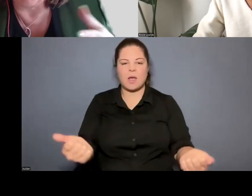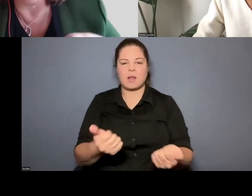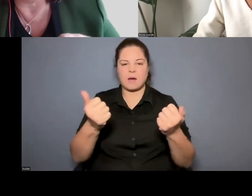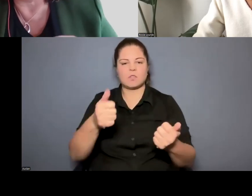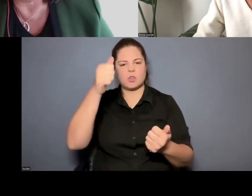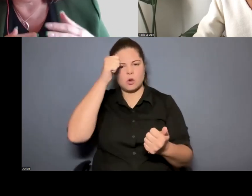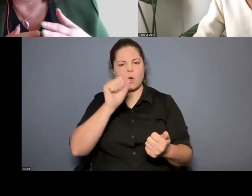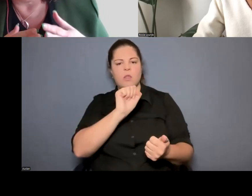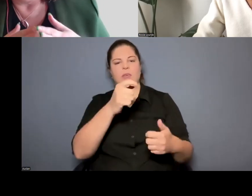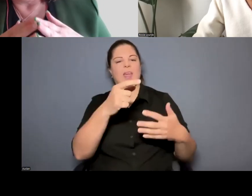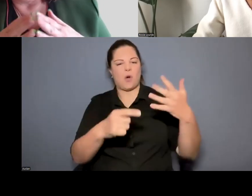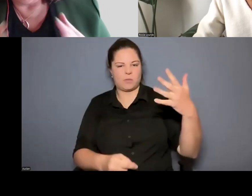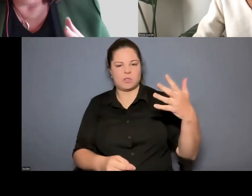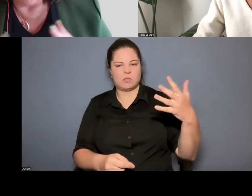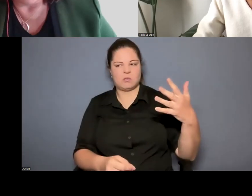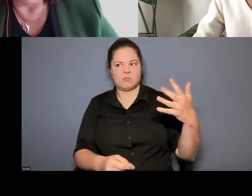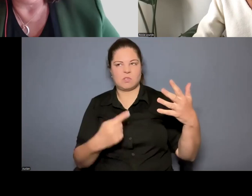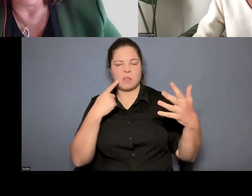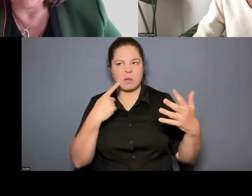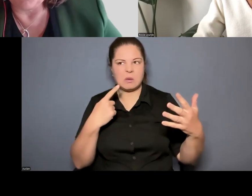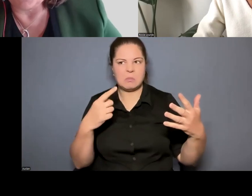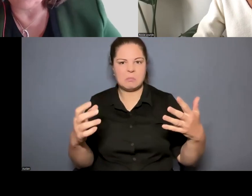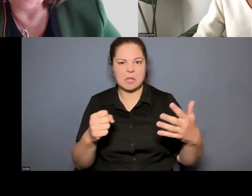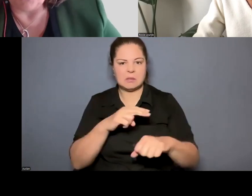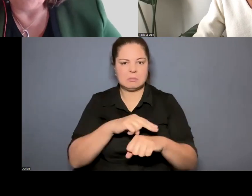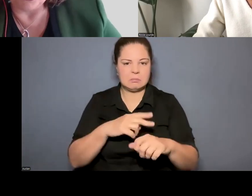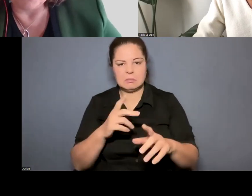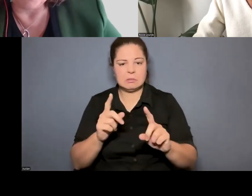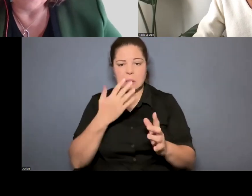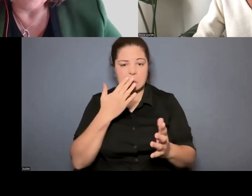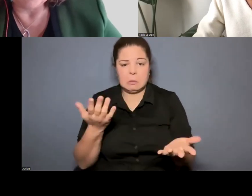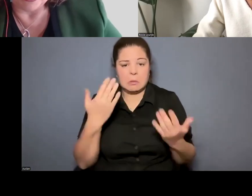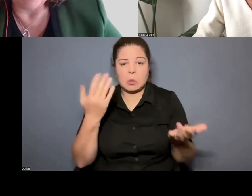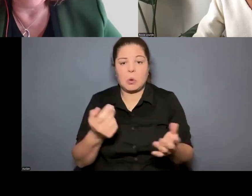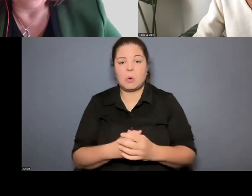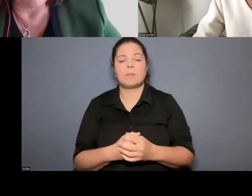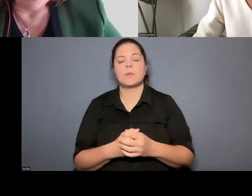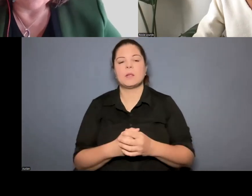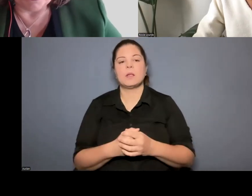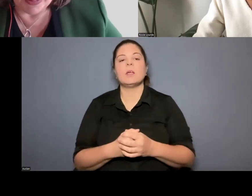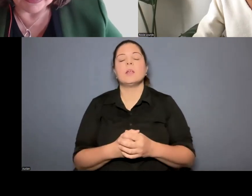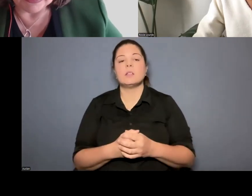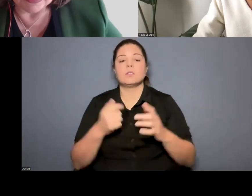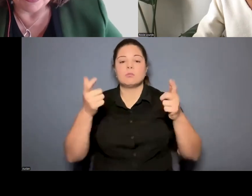options were and even in workplaces, employers would often say you need to make a complaint,